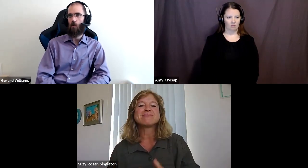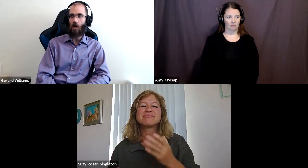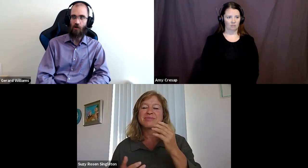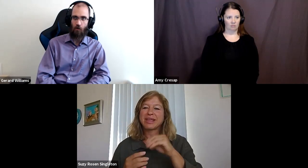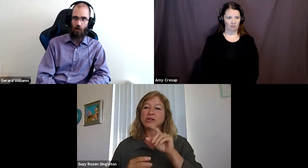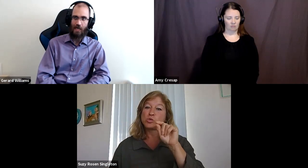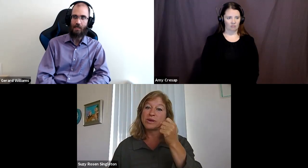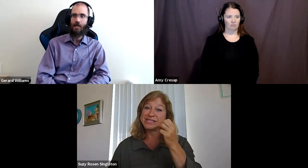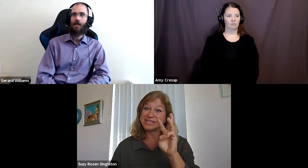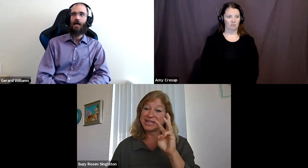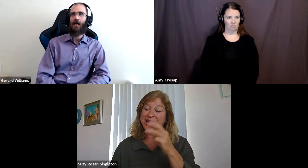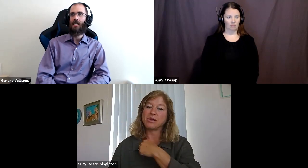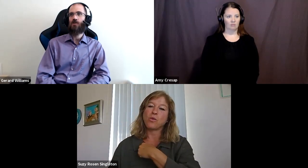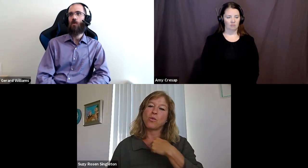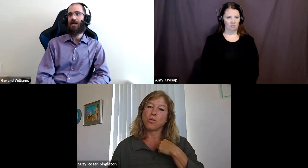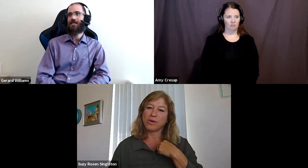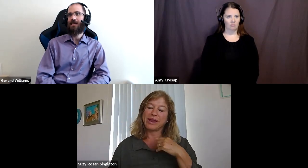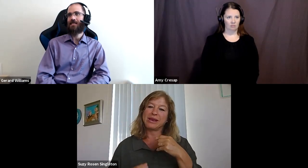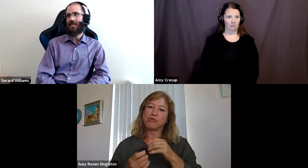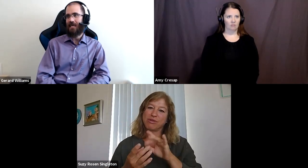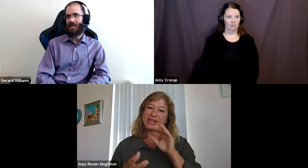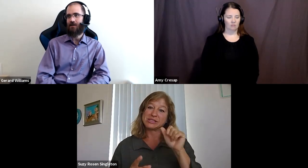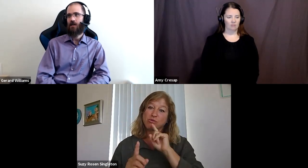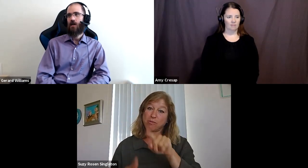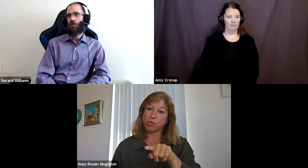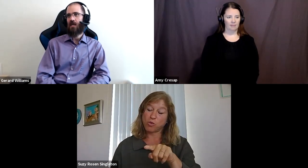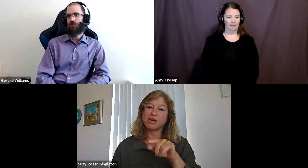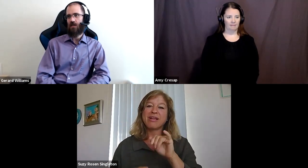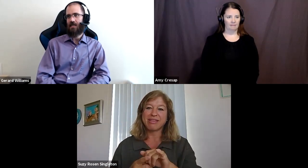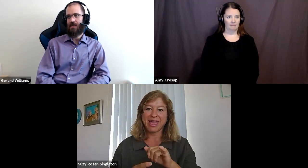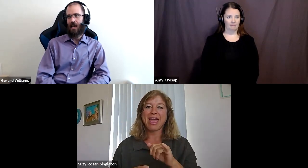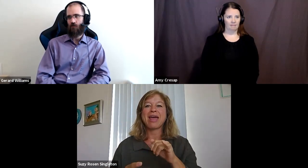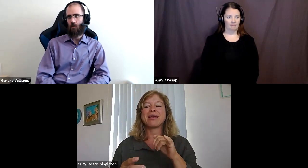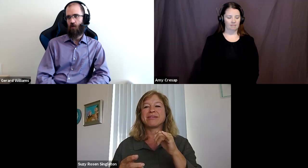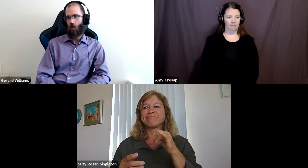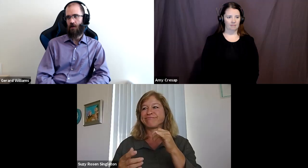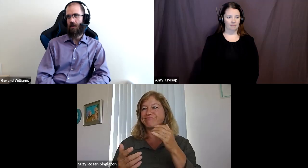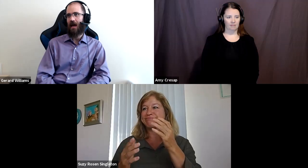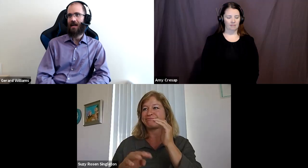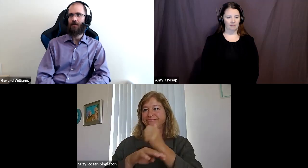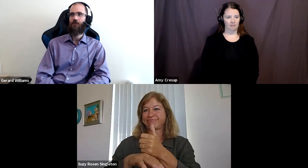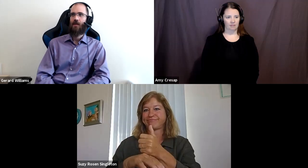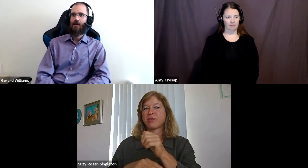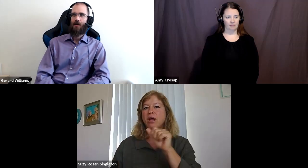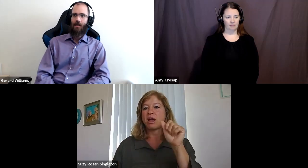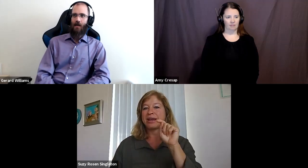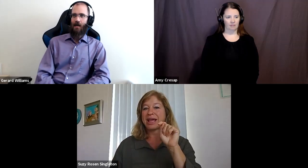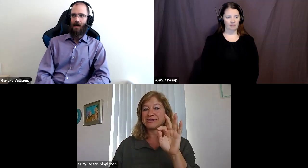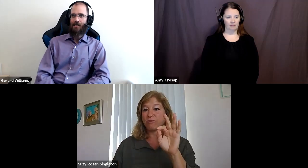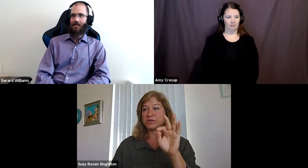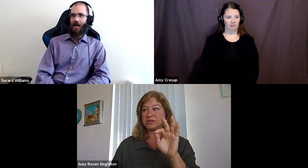100%. In 2016 we released a report that established